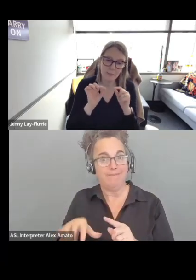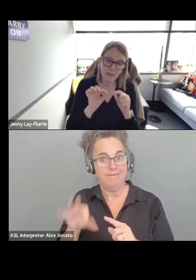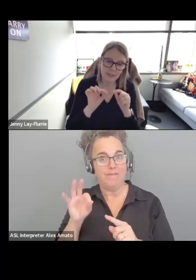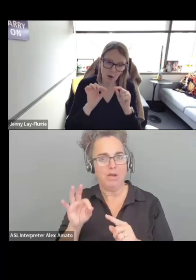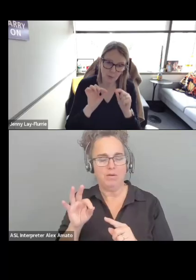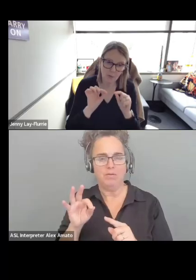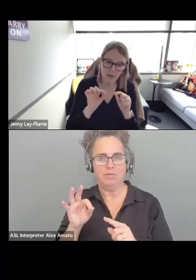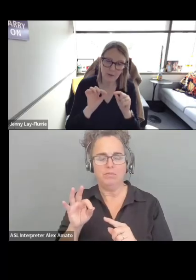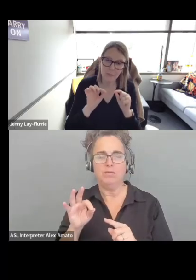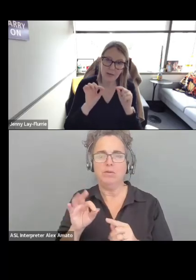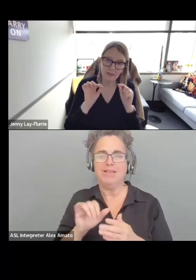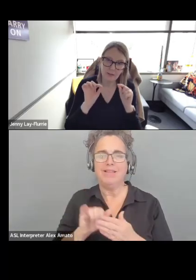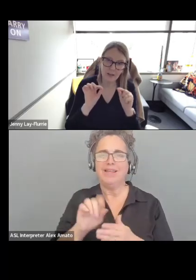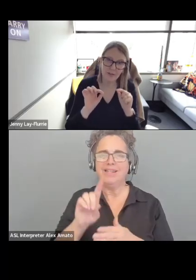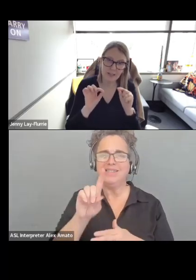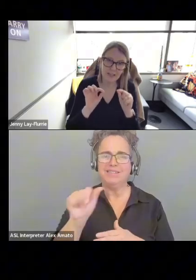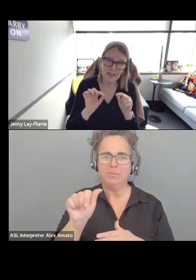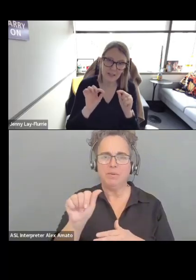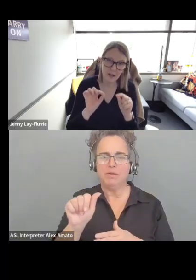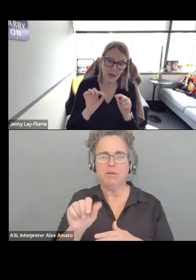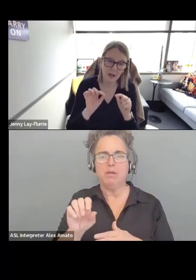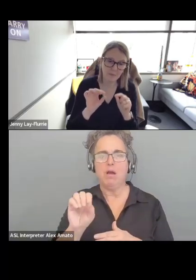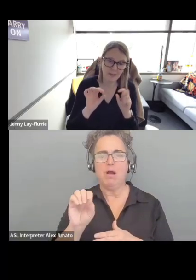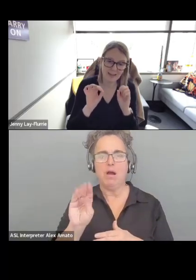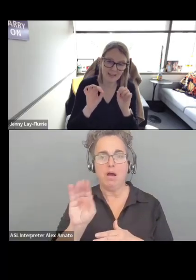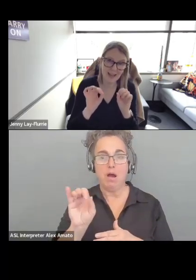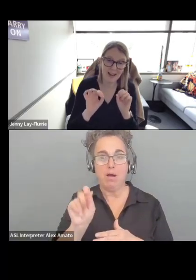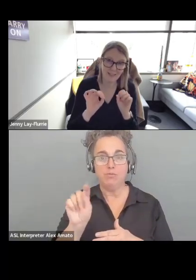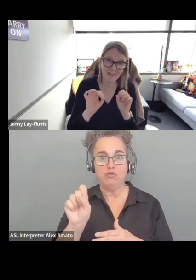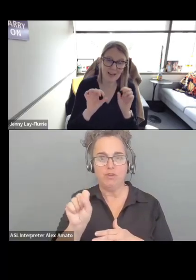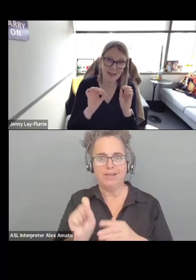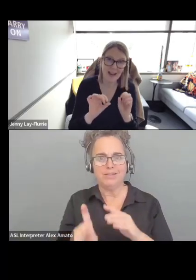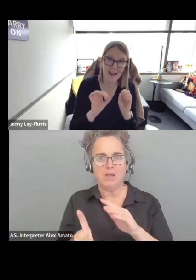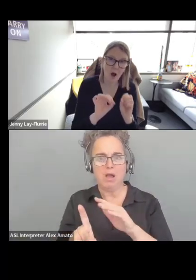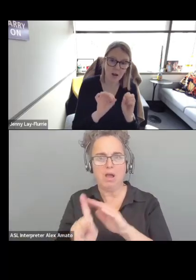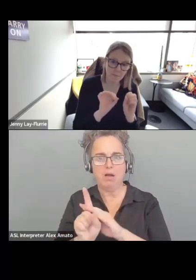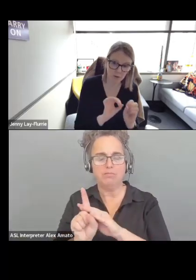Disability objects appeared 17 times less in AI